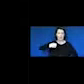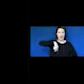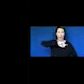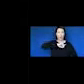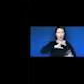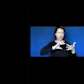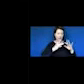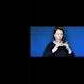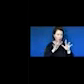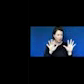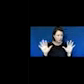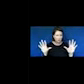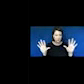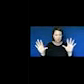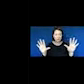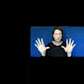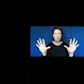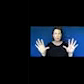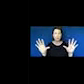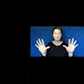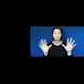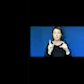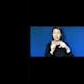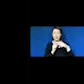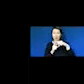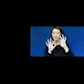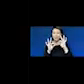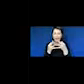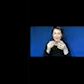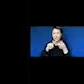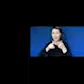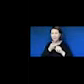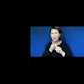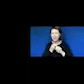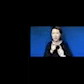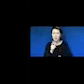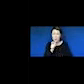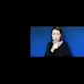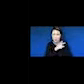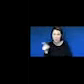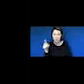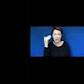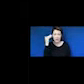specialist, but we are also utilizing the family or any friends or support folks that are important to the individual.